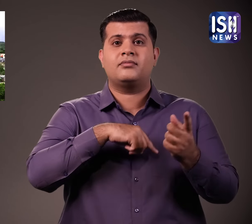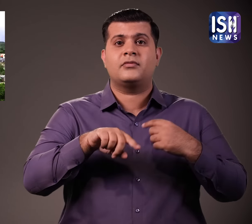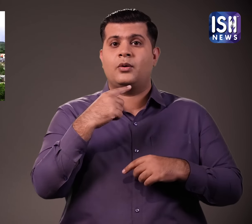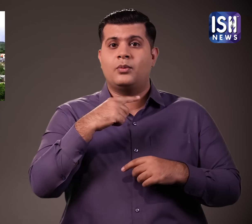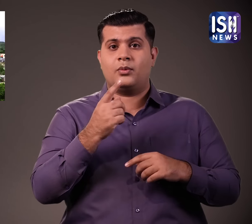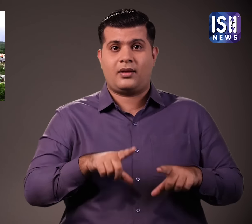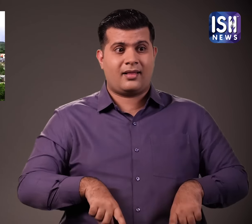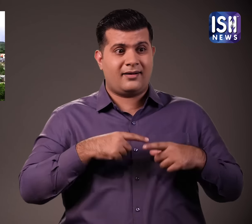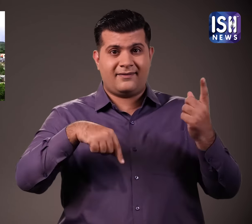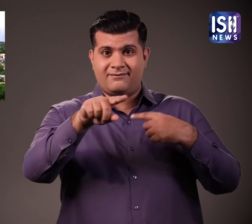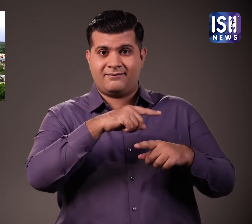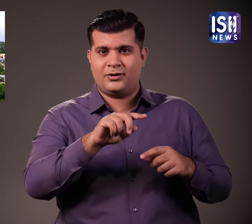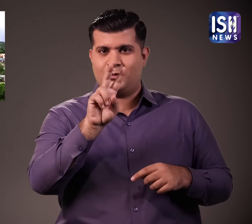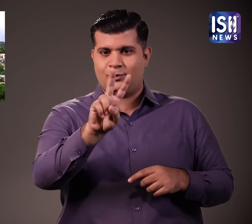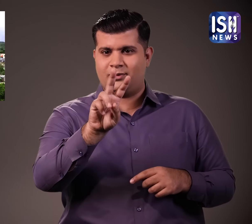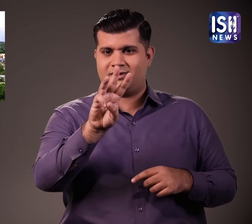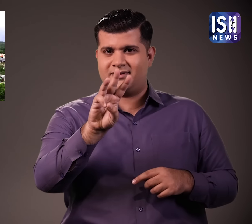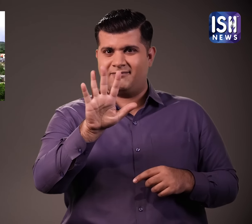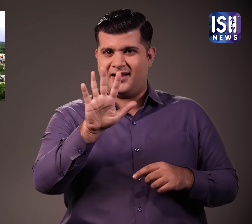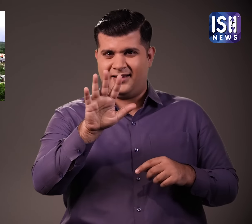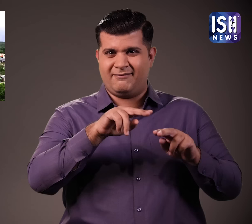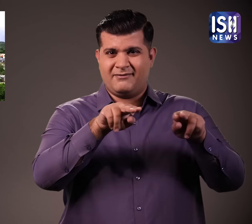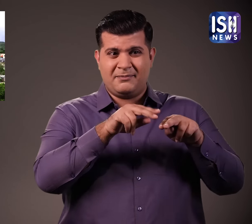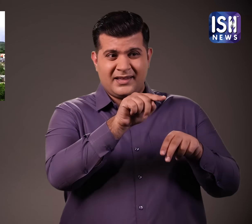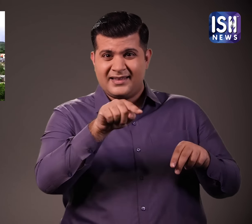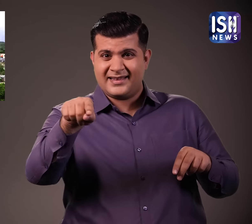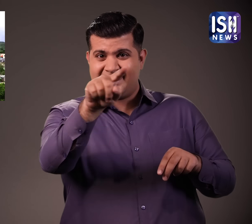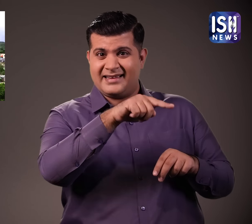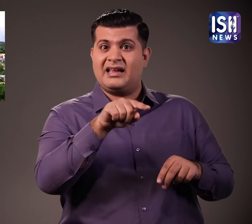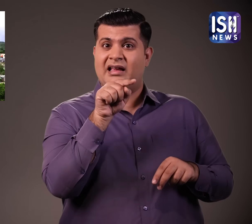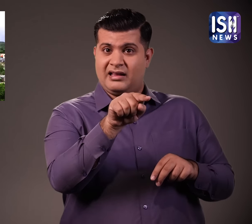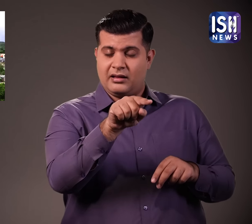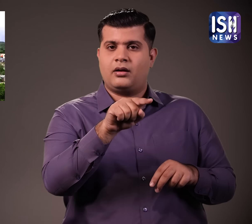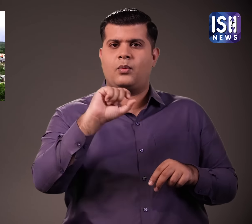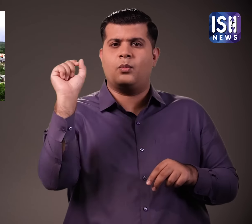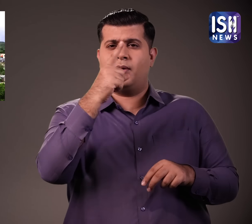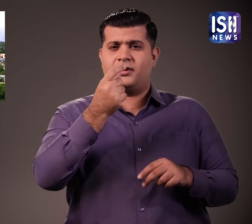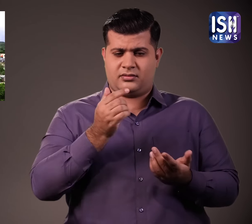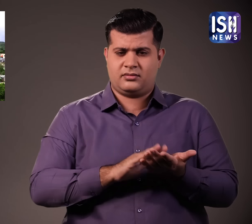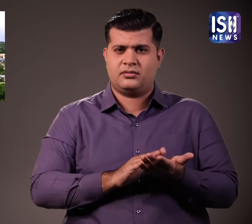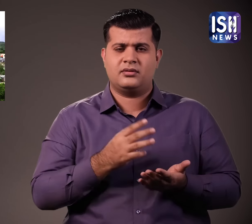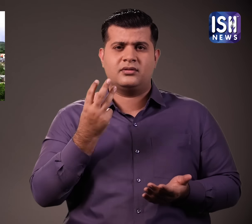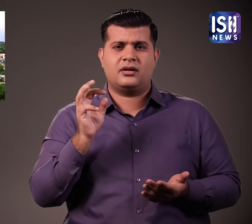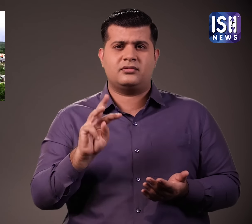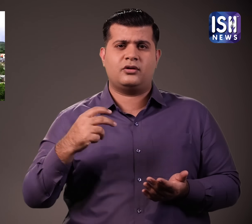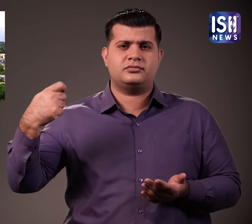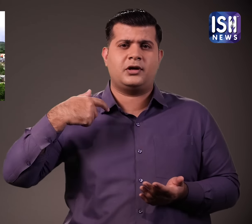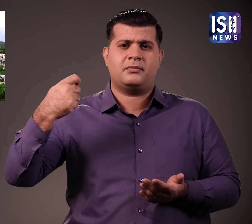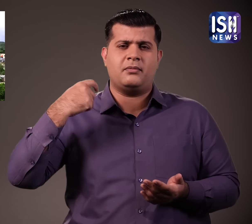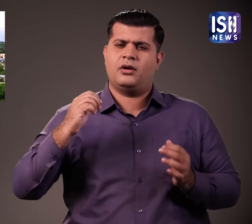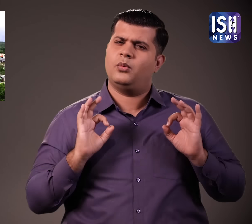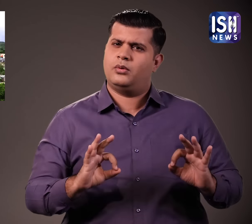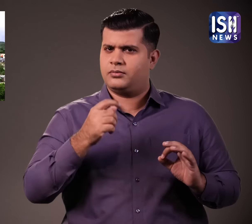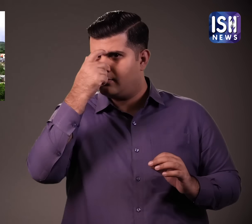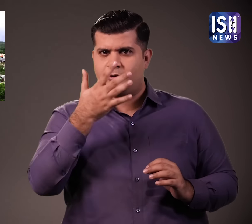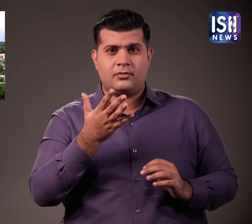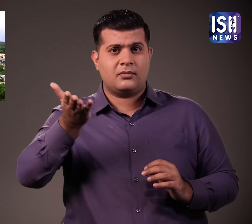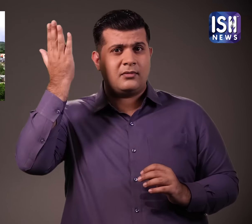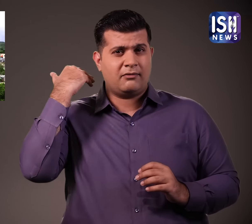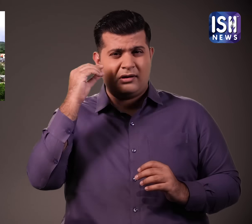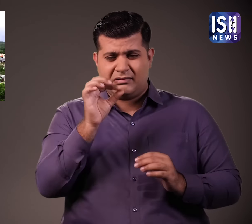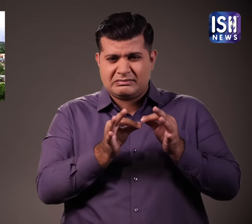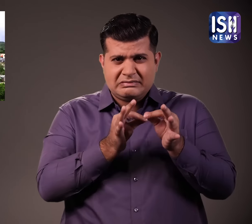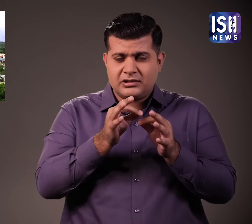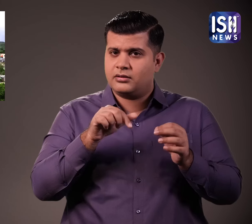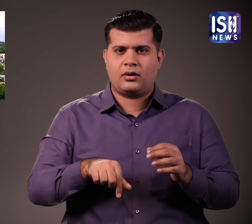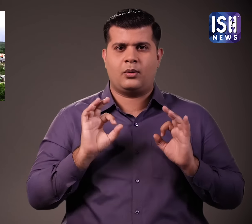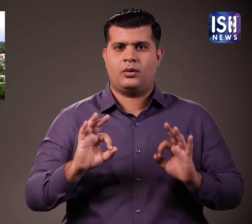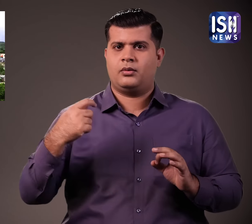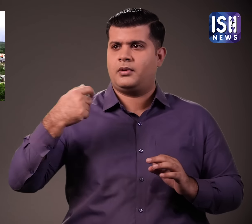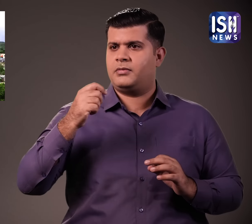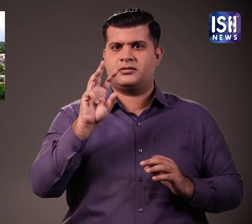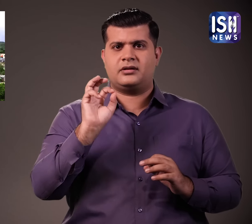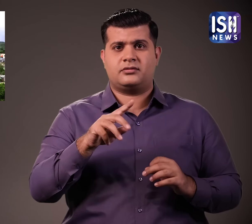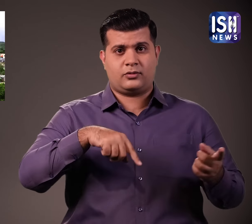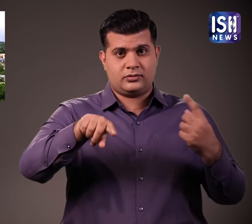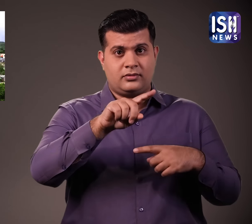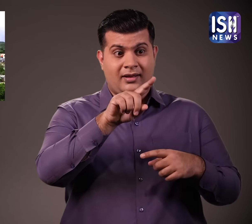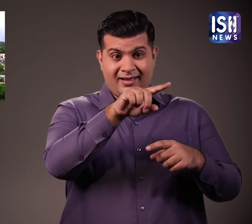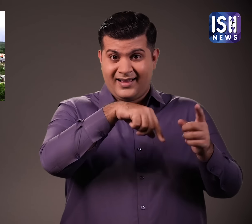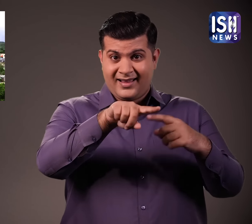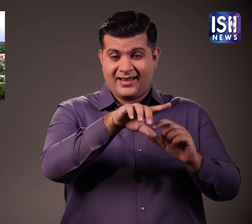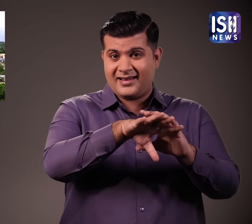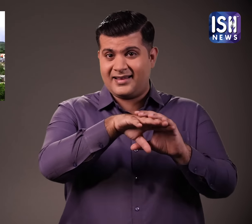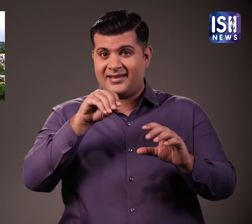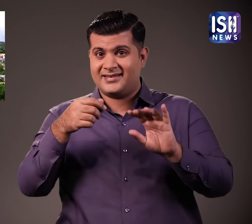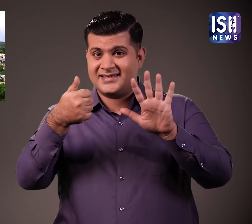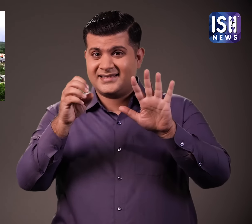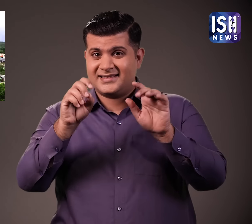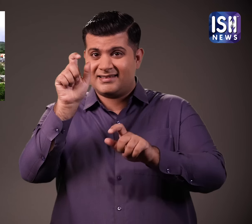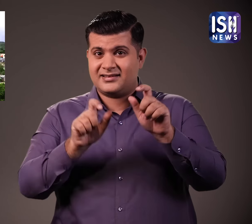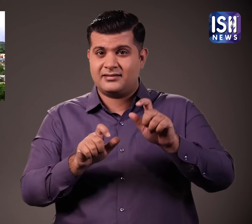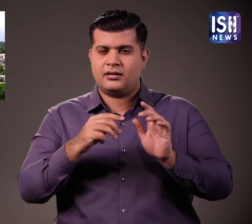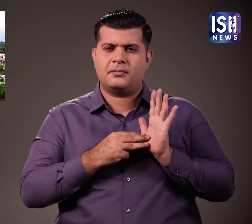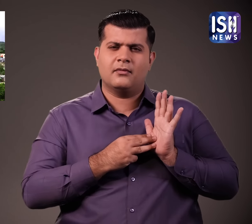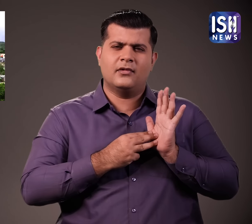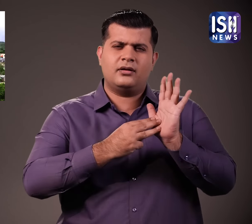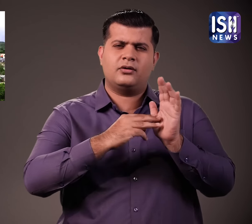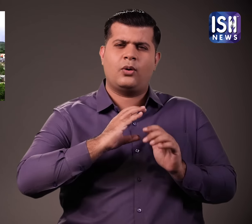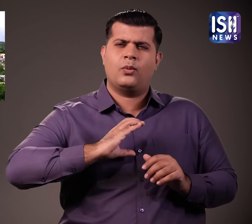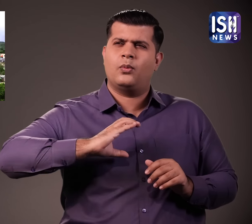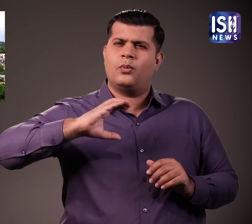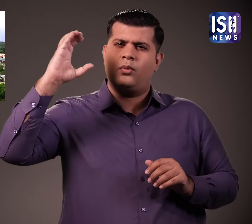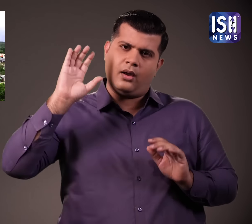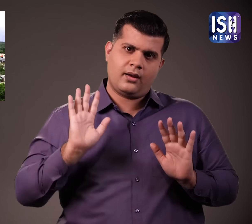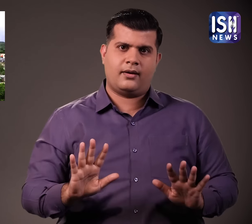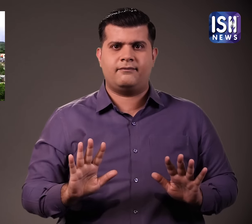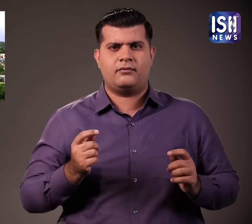The villagers earn an average of Rs 30,000 every month. Out of the 235 families at present, 60 are millionaires.